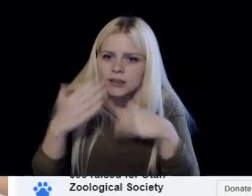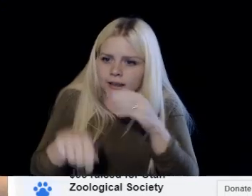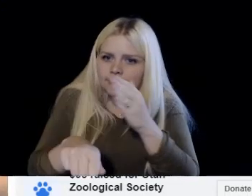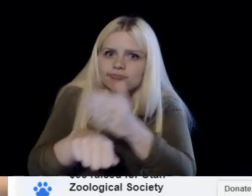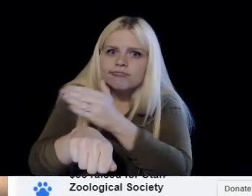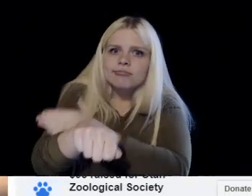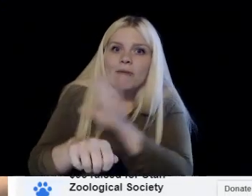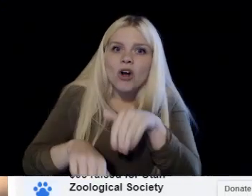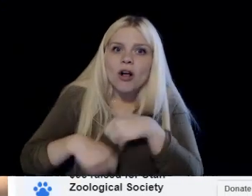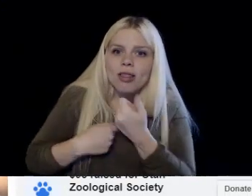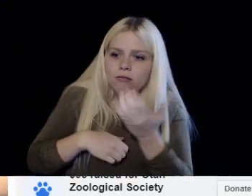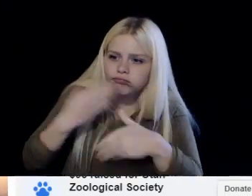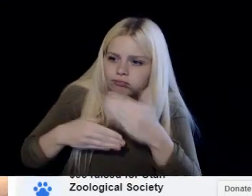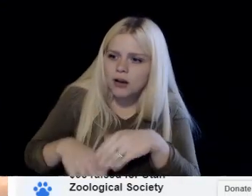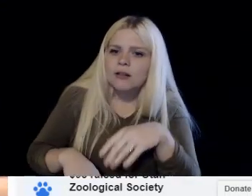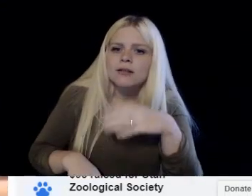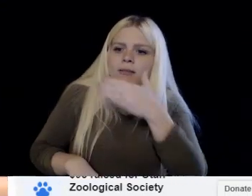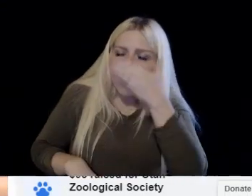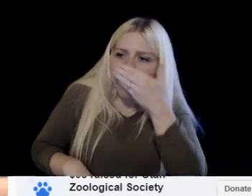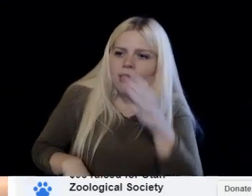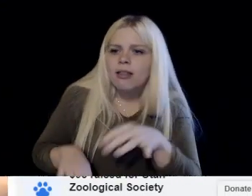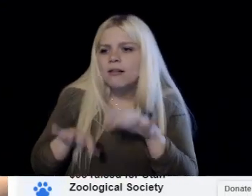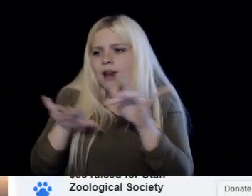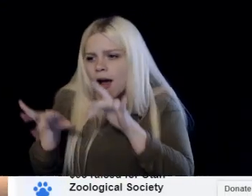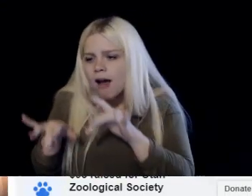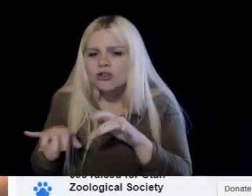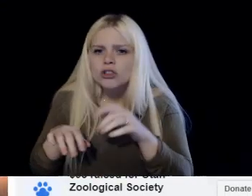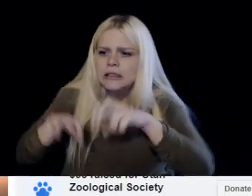Michelle: Yes. Erica: Now, Presley, six-year-old Presley, wants to know how